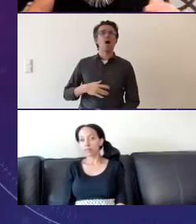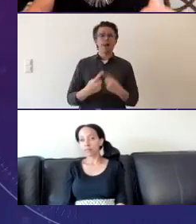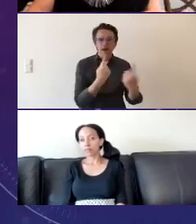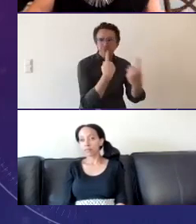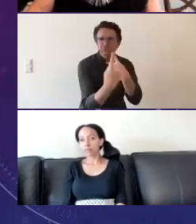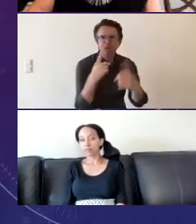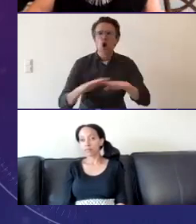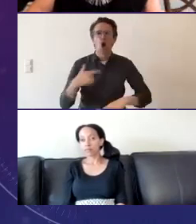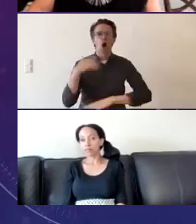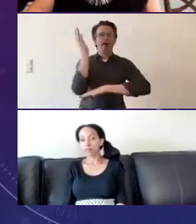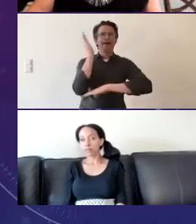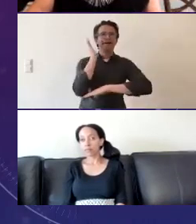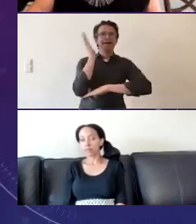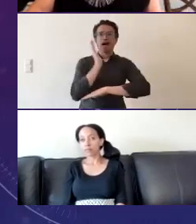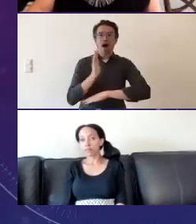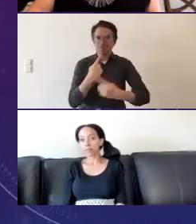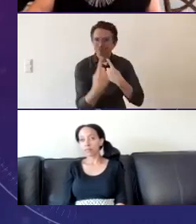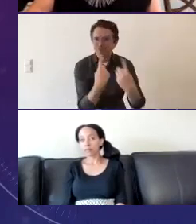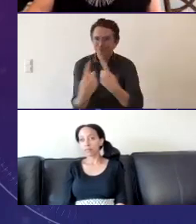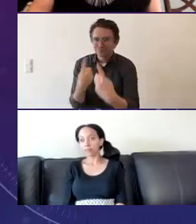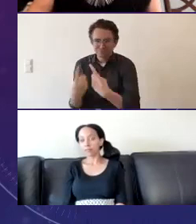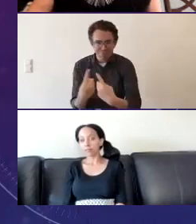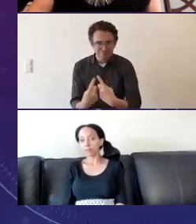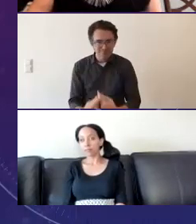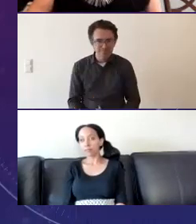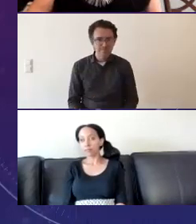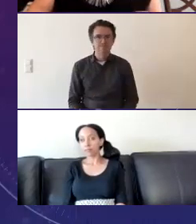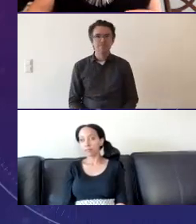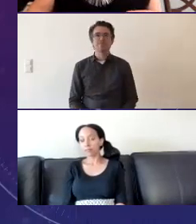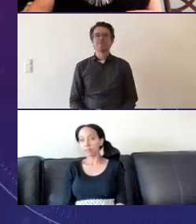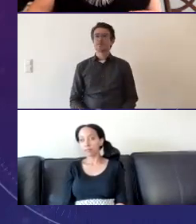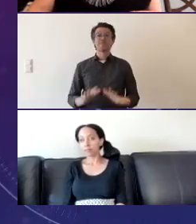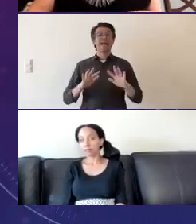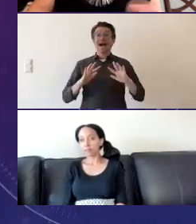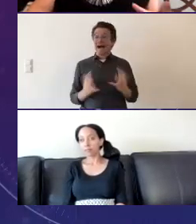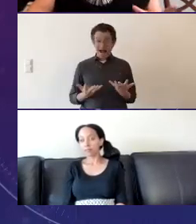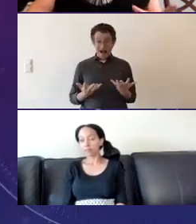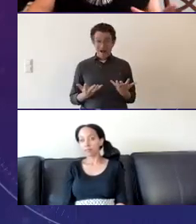at the bottom and then Alice my colleague who's lovely voice you just